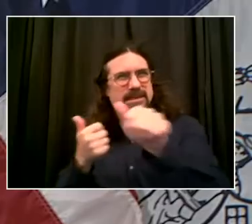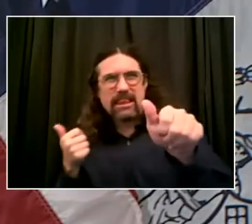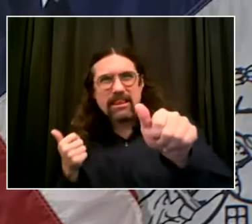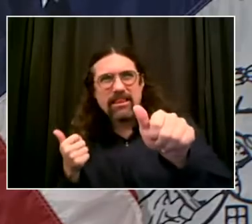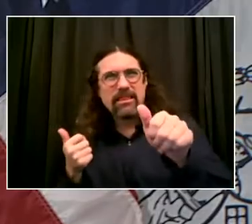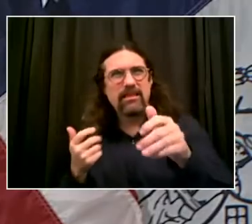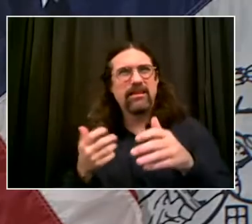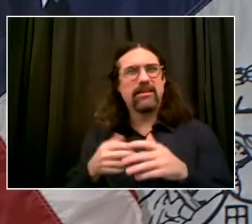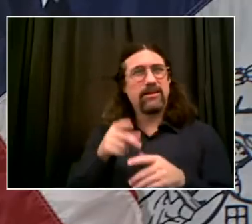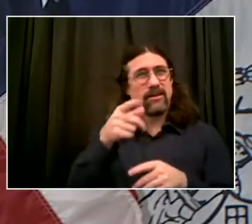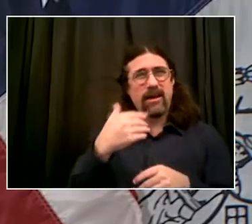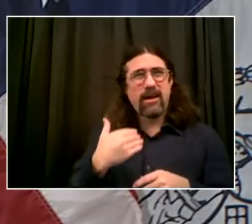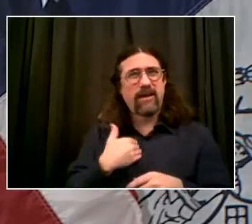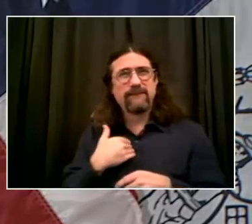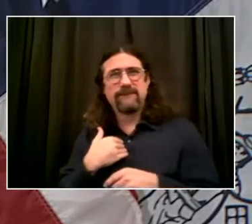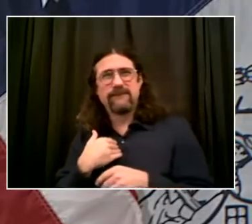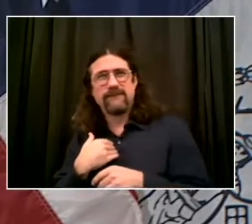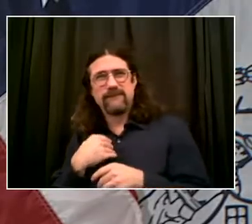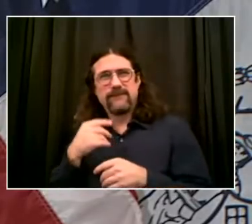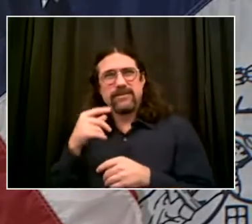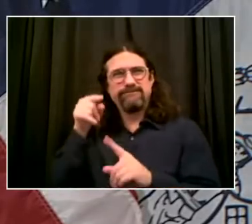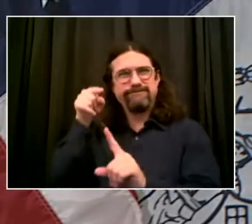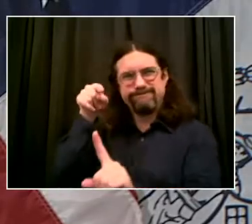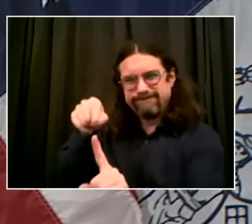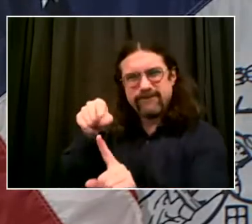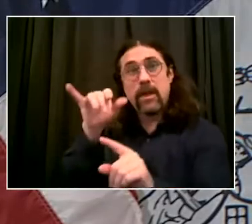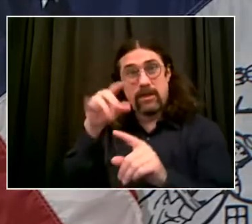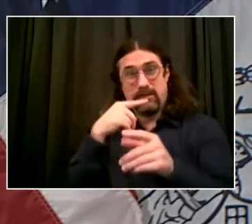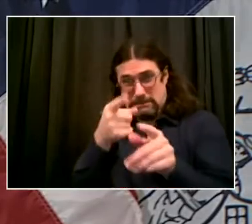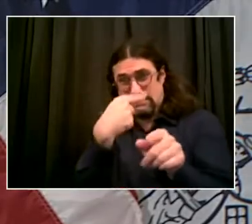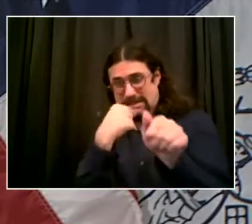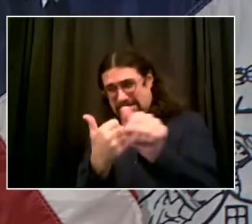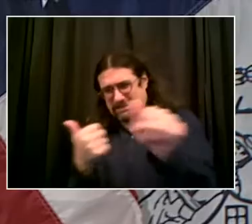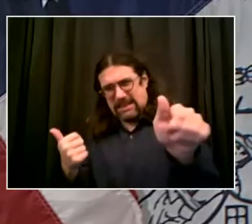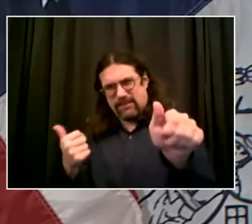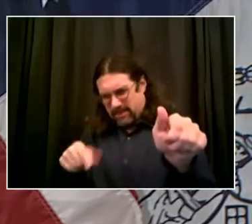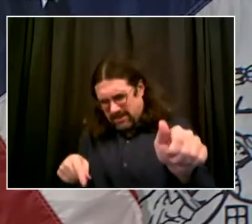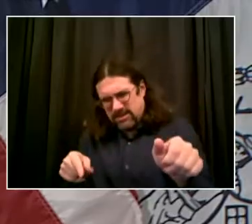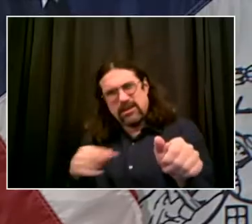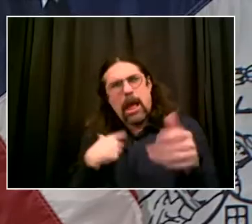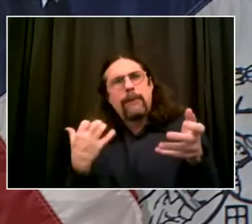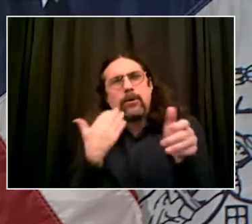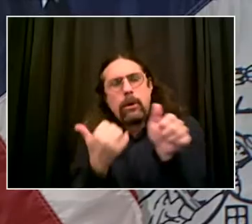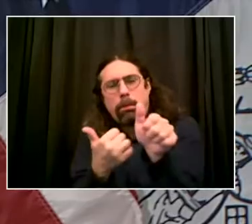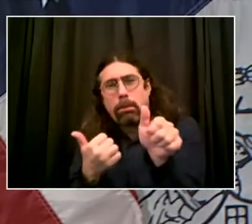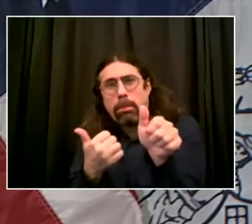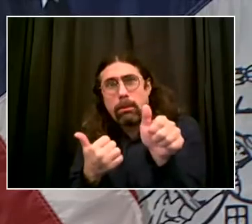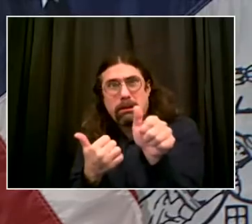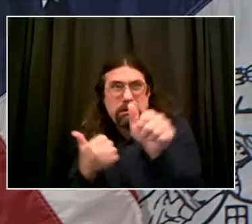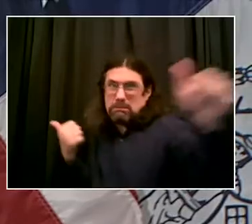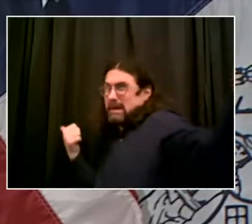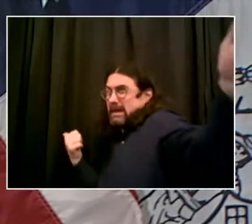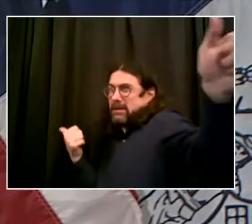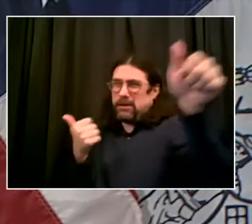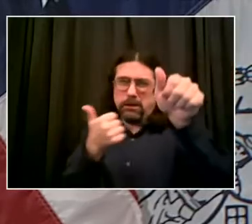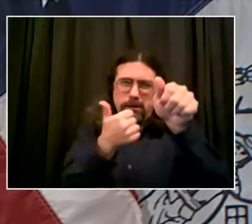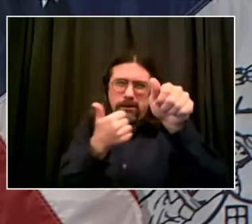HAVE A GENERAL IDEA THAT THERE BEHEHIND IS HTATAT COOECRRT FROM M WHAT I'VE HEARD EARLIER? I WILL START NAD THEN TURNED TO THE CHANCELLOR.